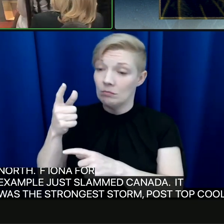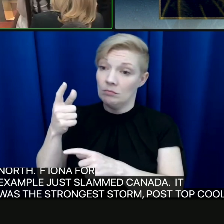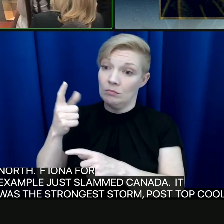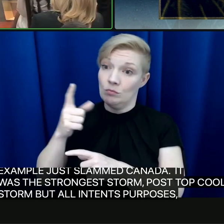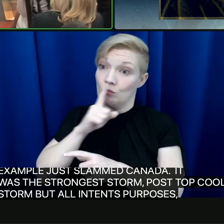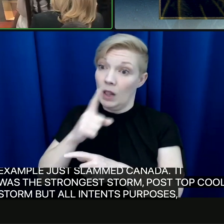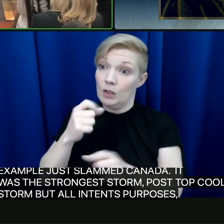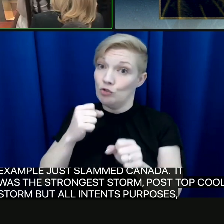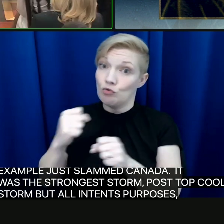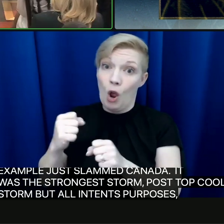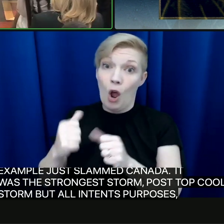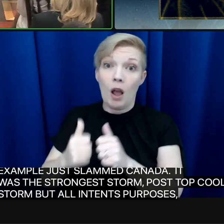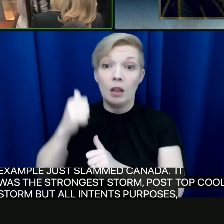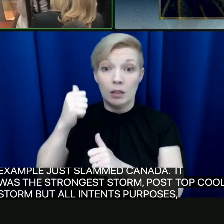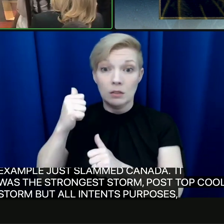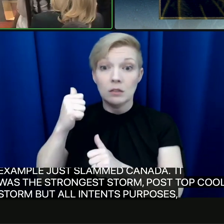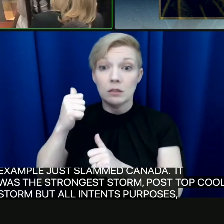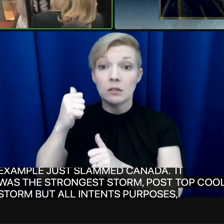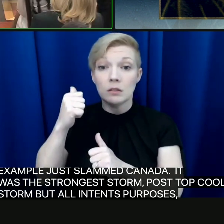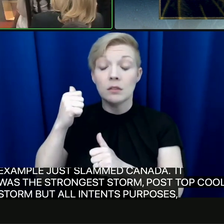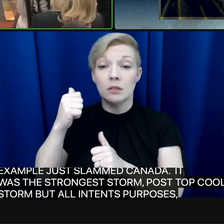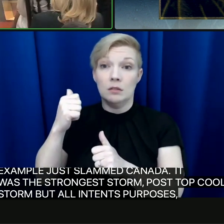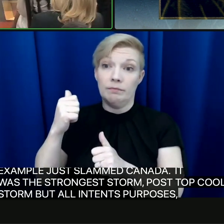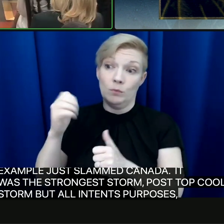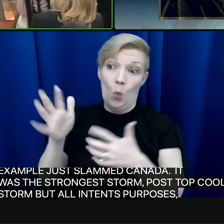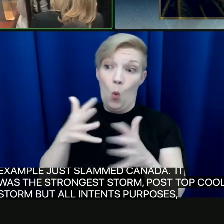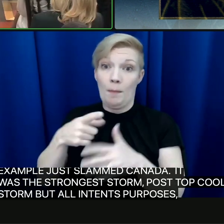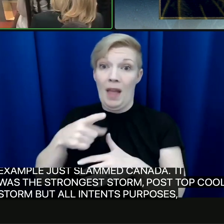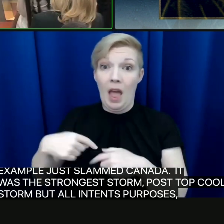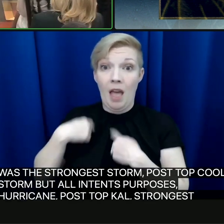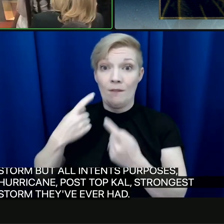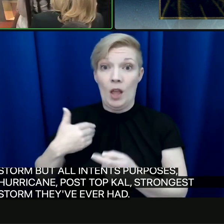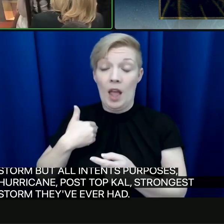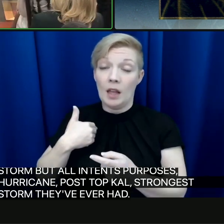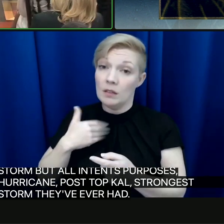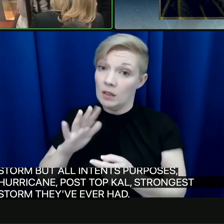Fortunately, only lost one life, but millions of millions of dollars of damage.